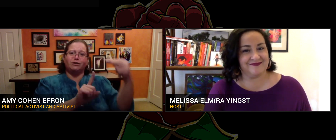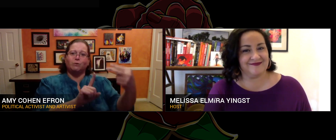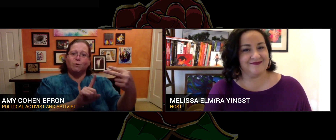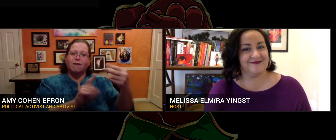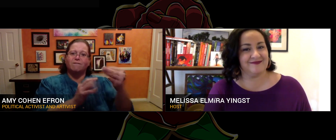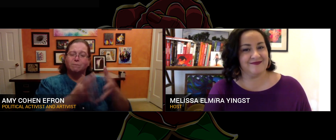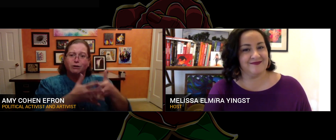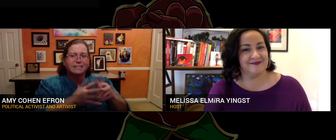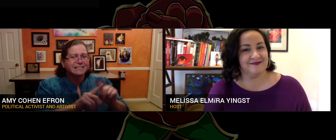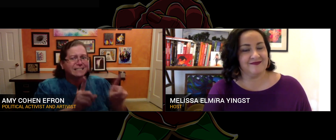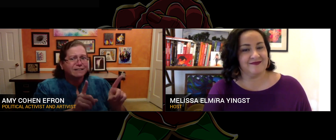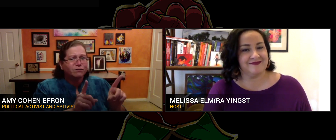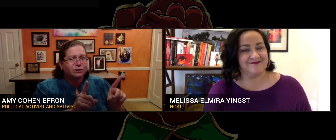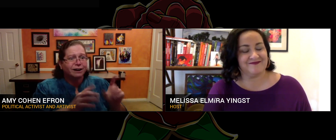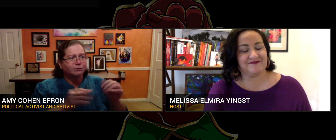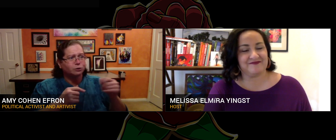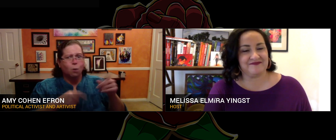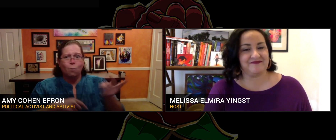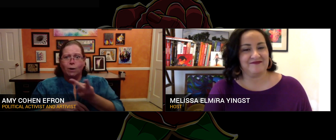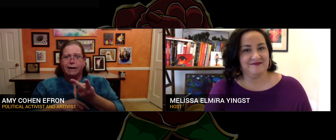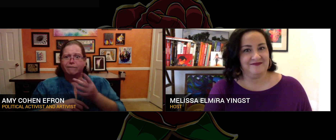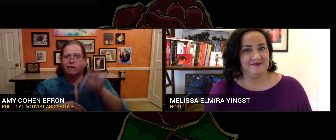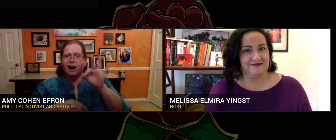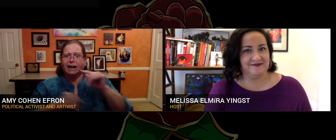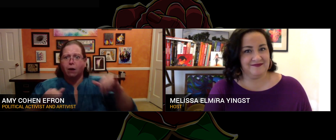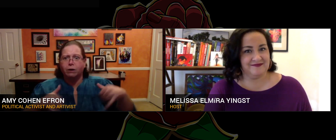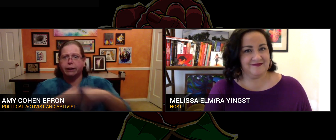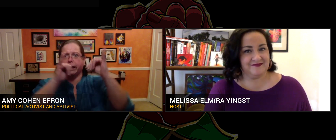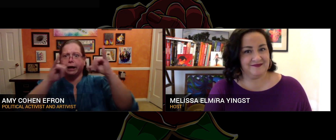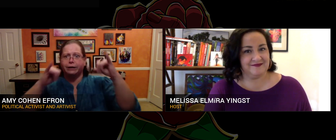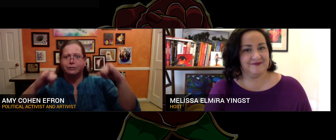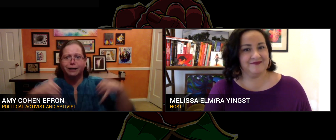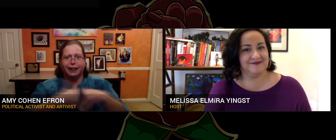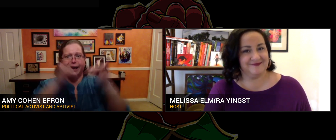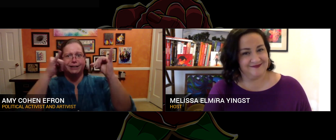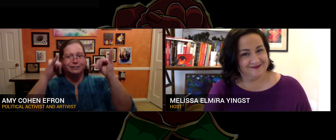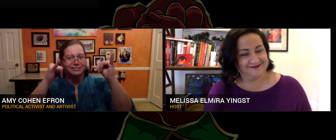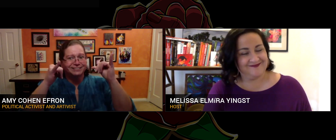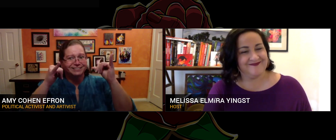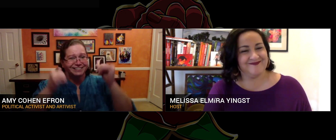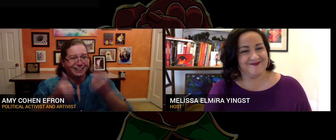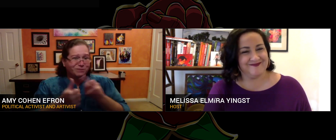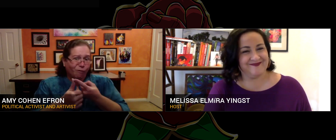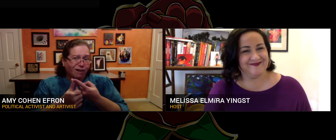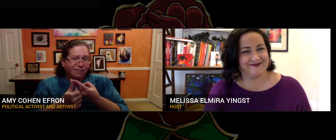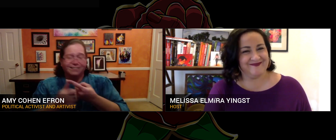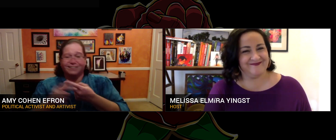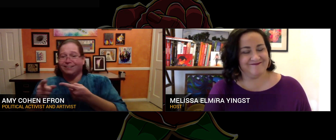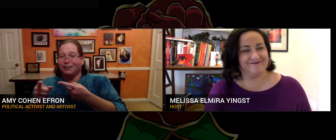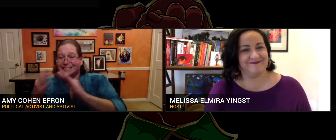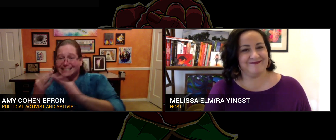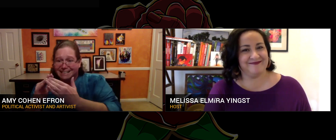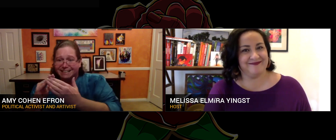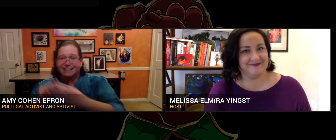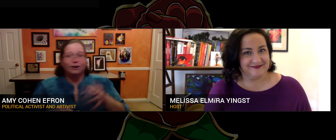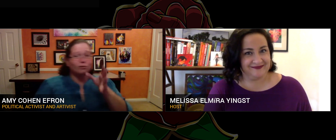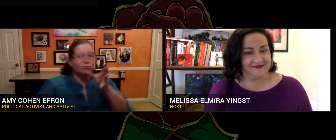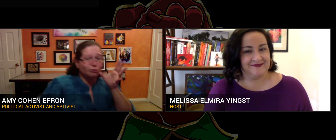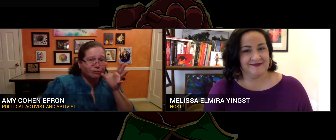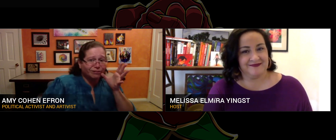Their view of America is different, so we find ourselves clashing with each other. That's one.